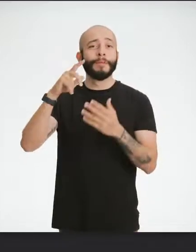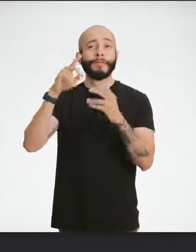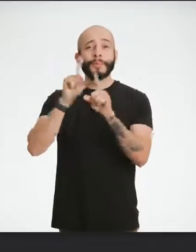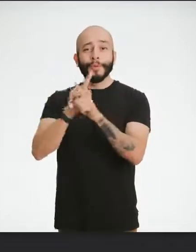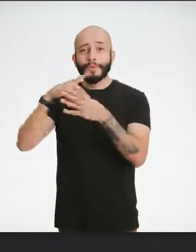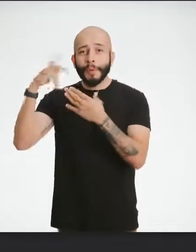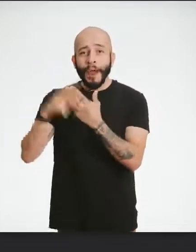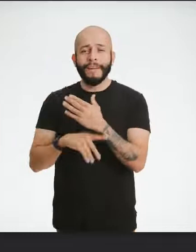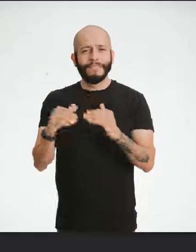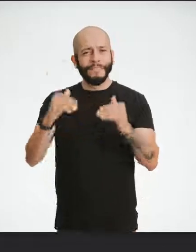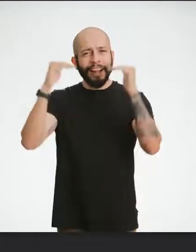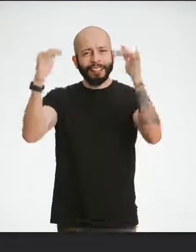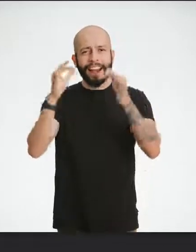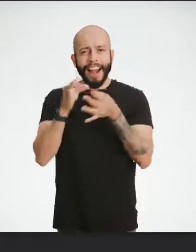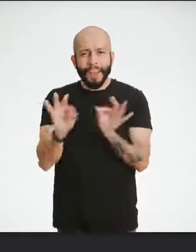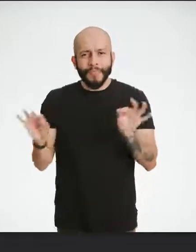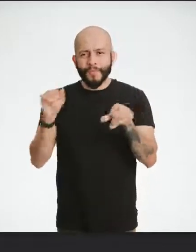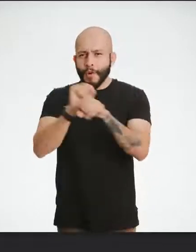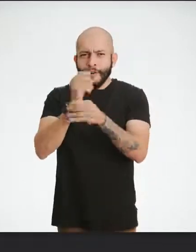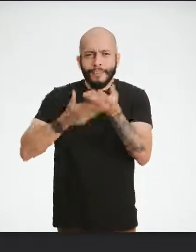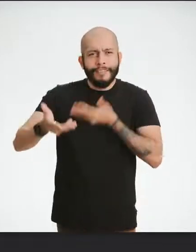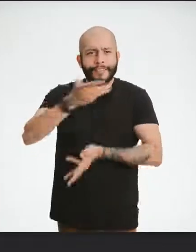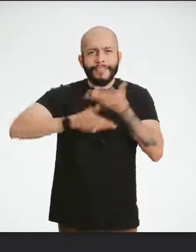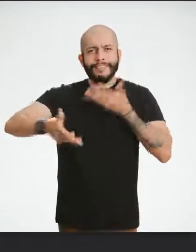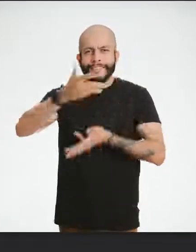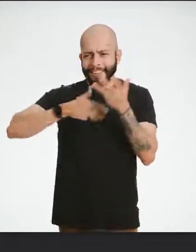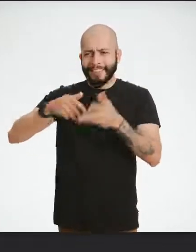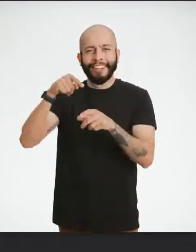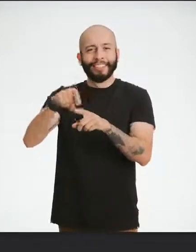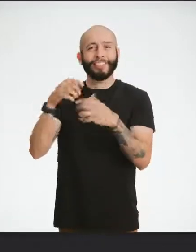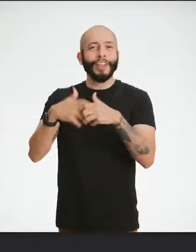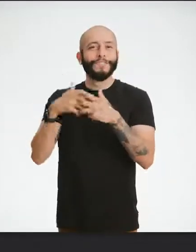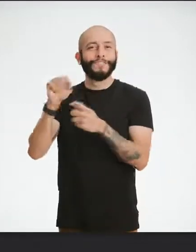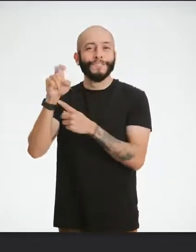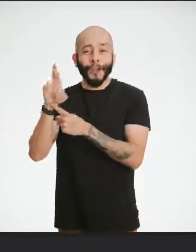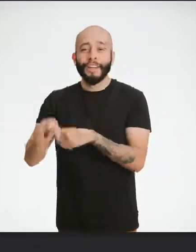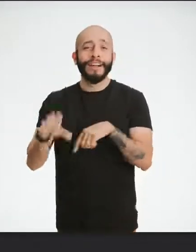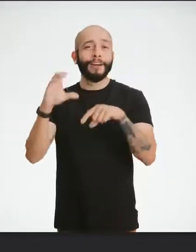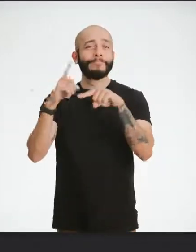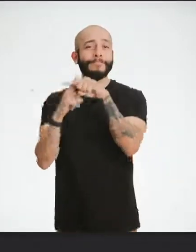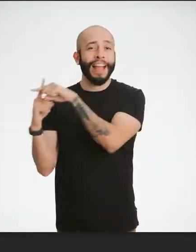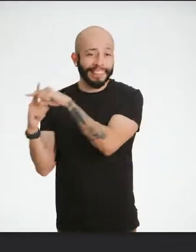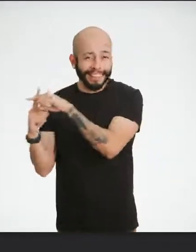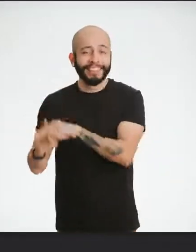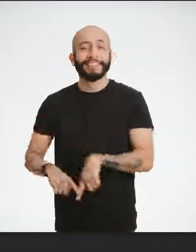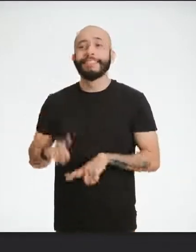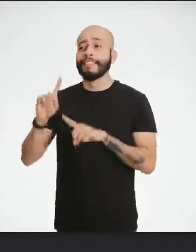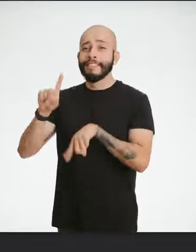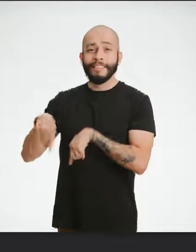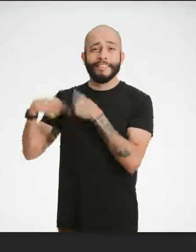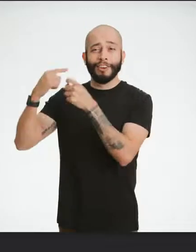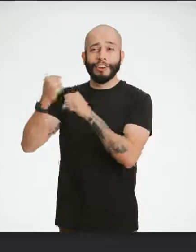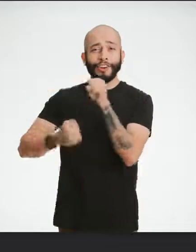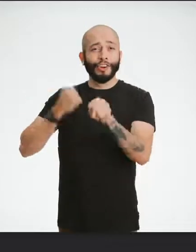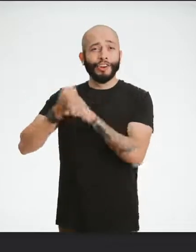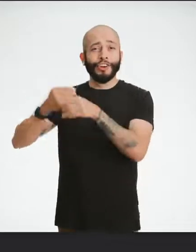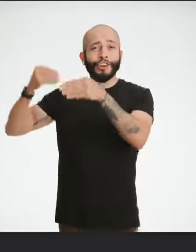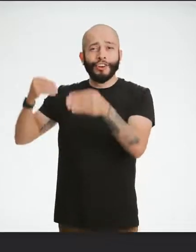Program, and advancing the language with working groups on topics like Swift on server, and C++ interoperability.